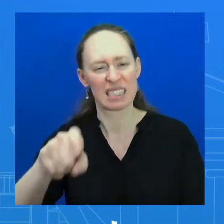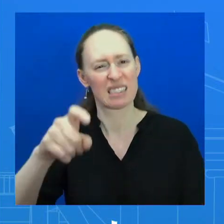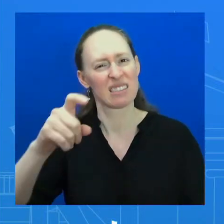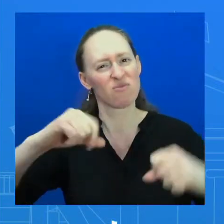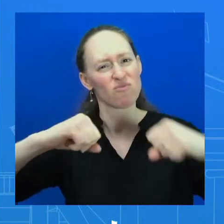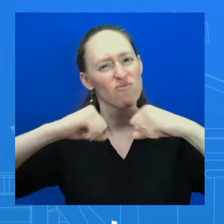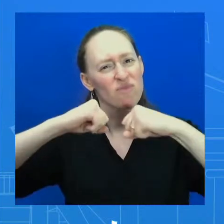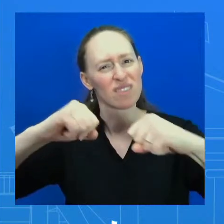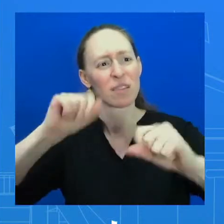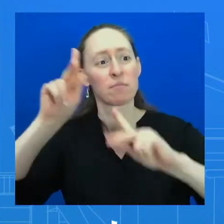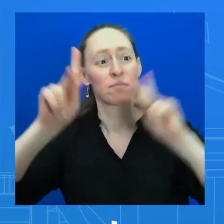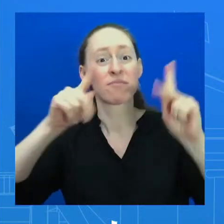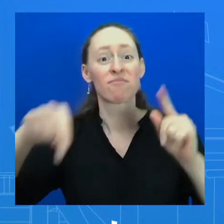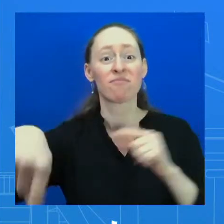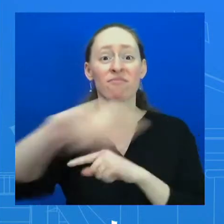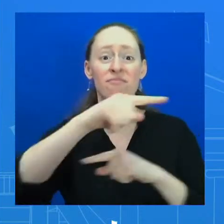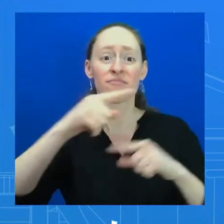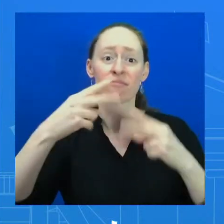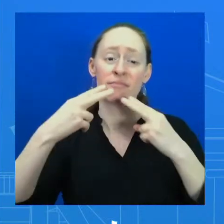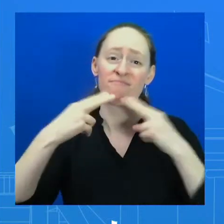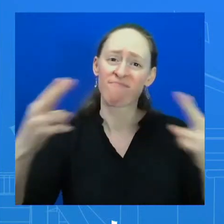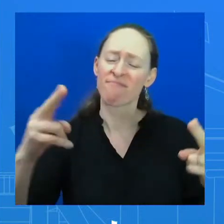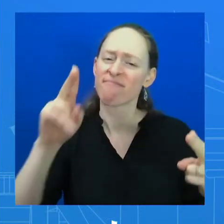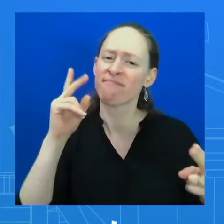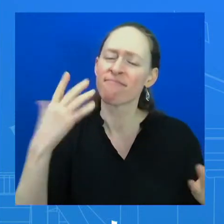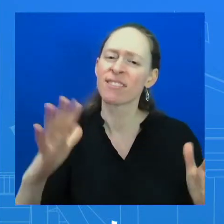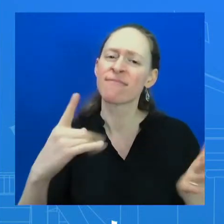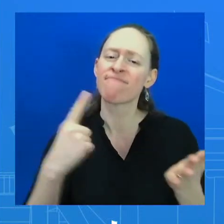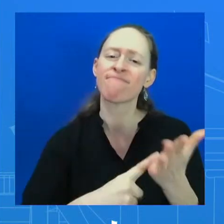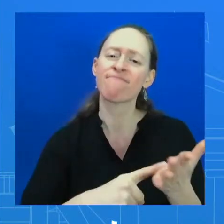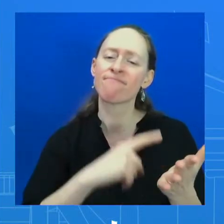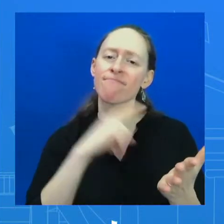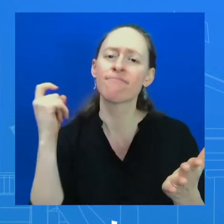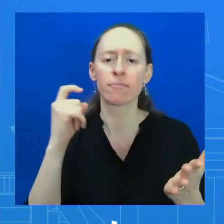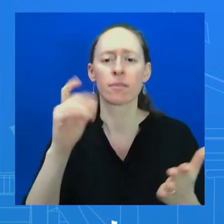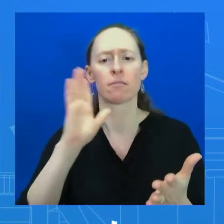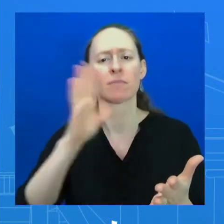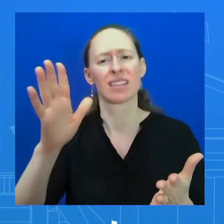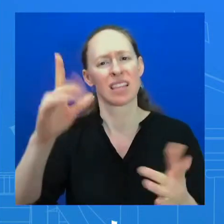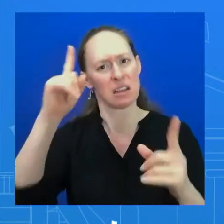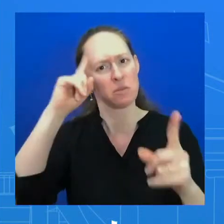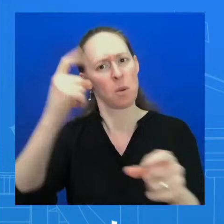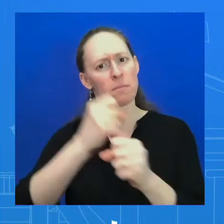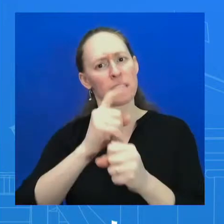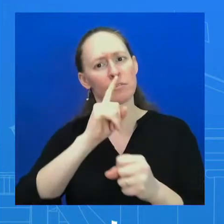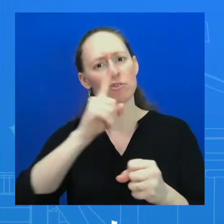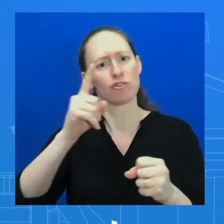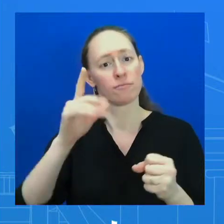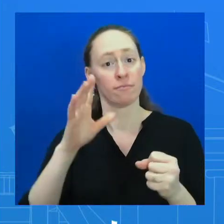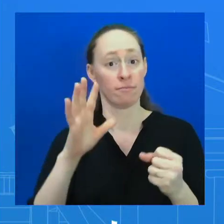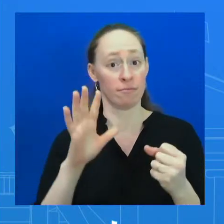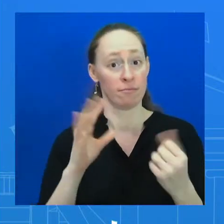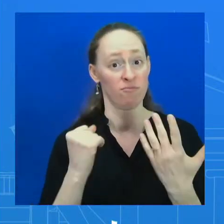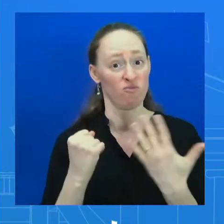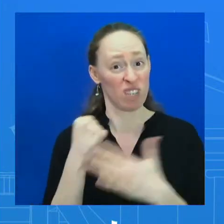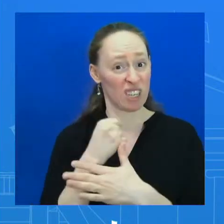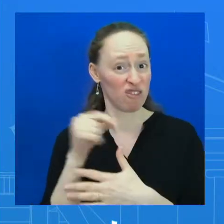That is something that we want to make sure is a priority. As -- as Israel is moving forward with the --